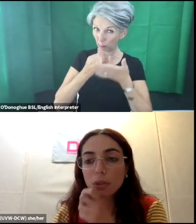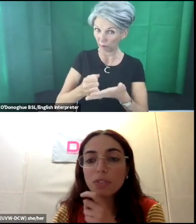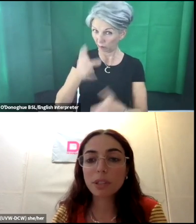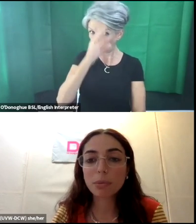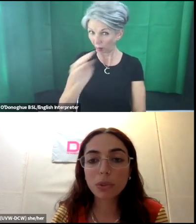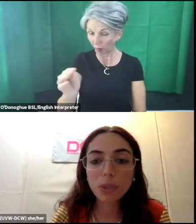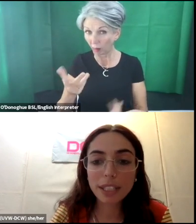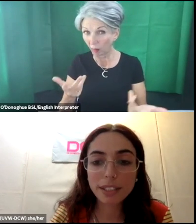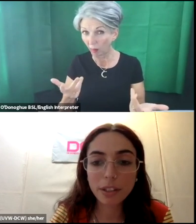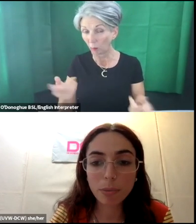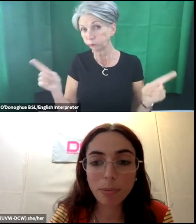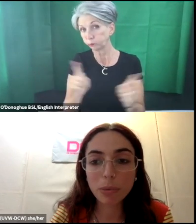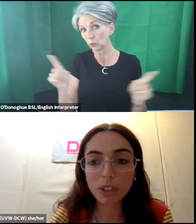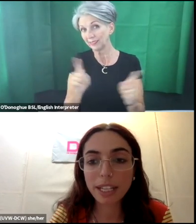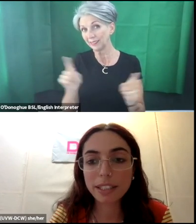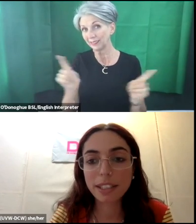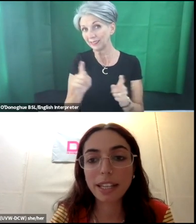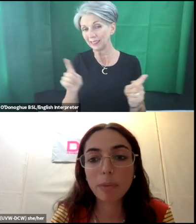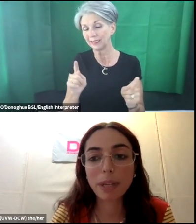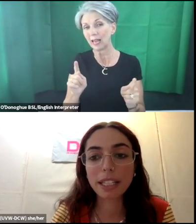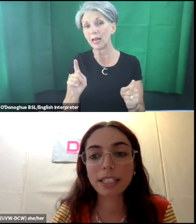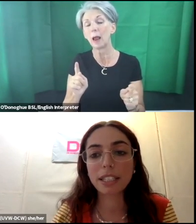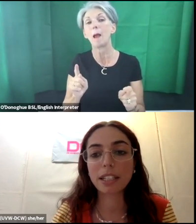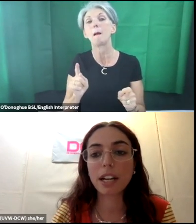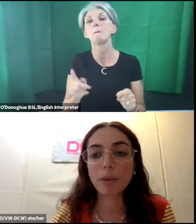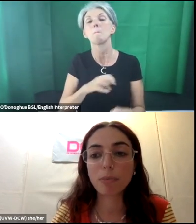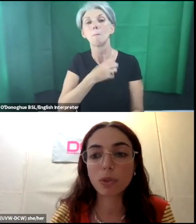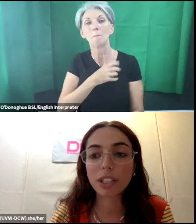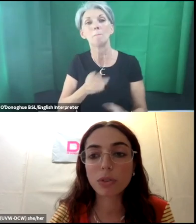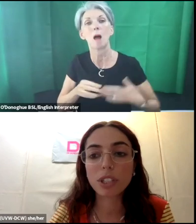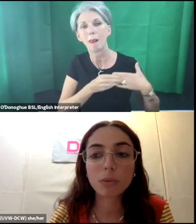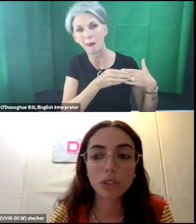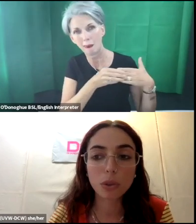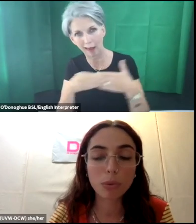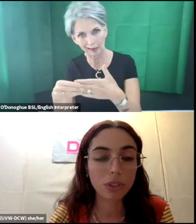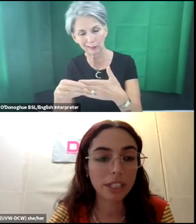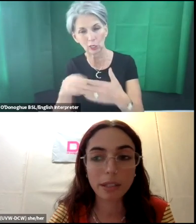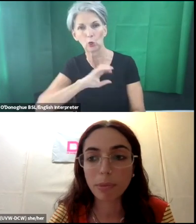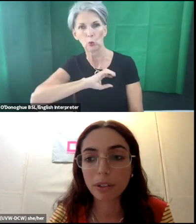So UVW is a member-led campaigning trade union, which supports and